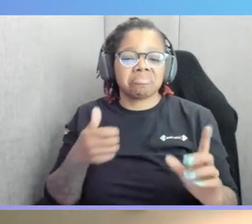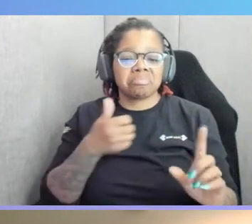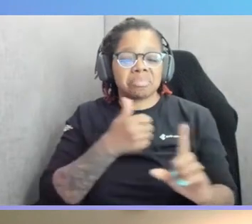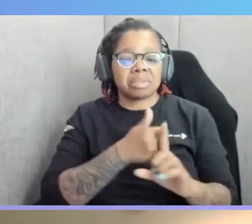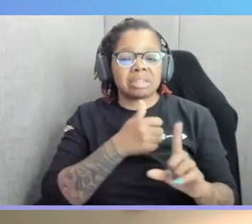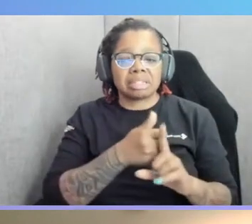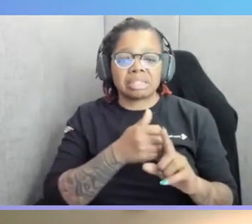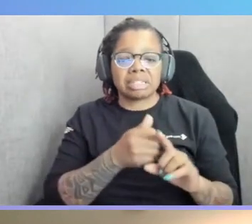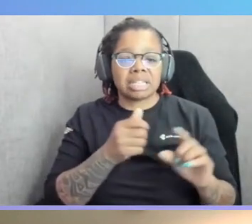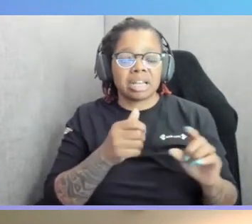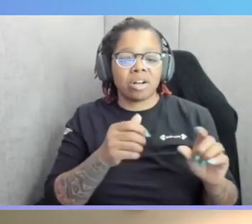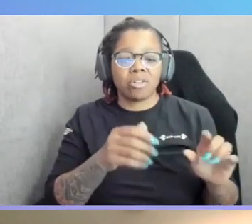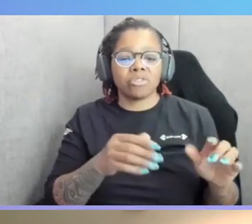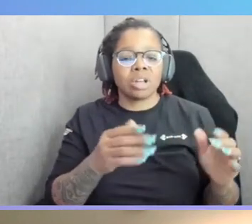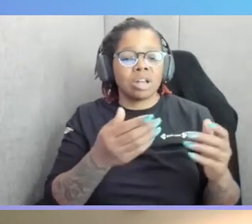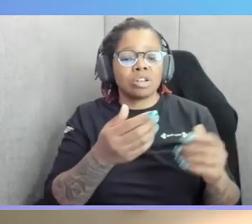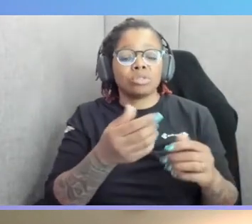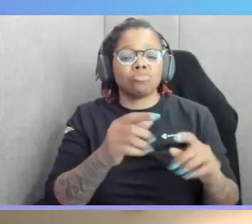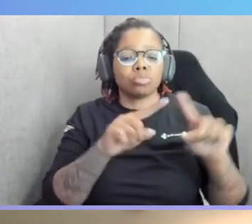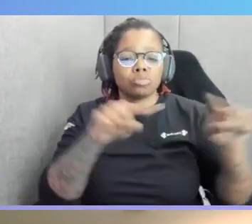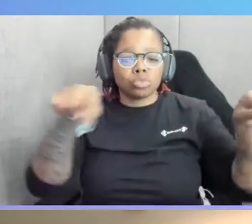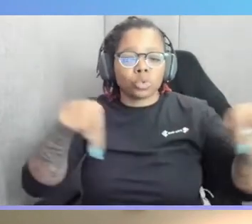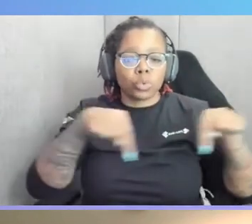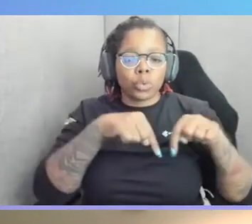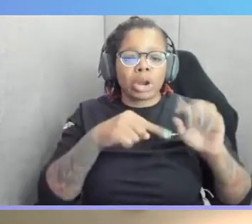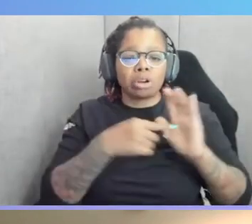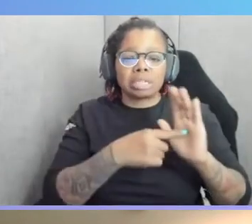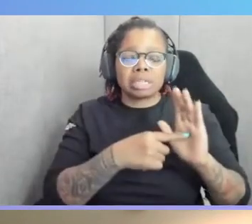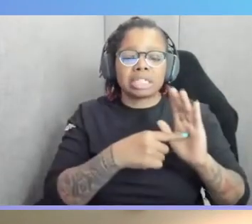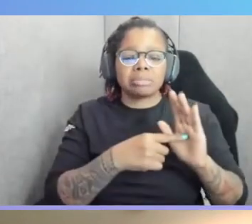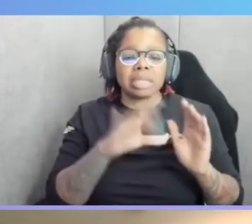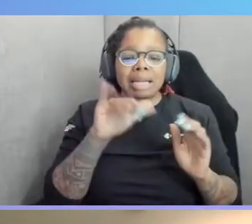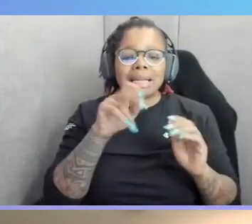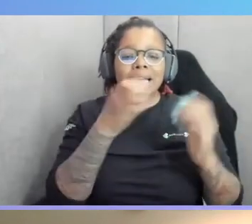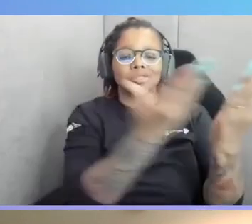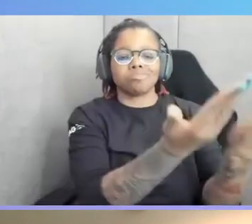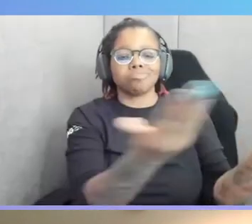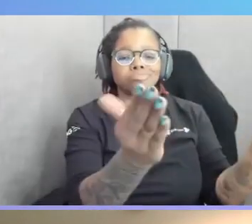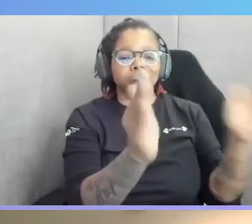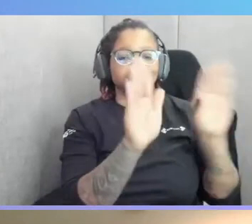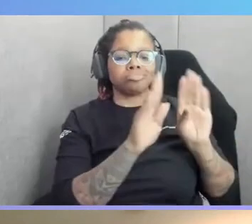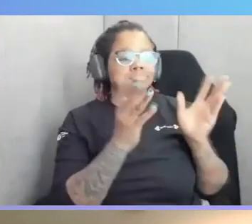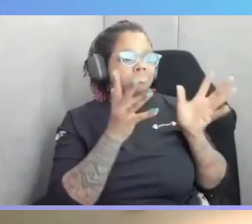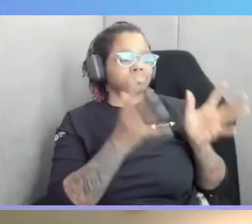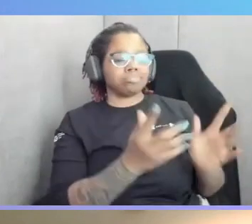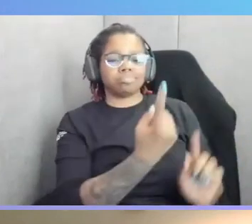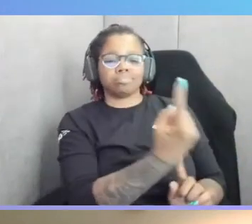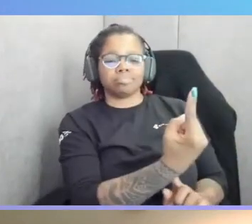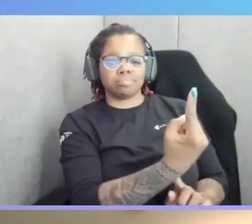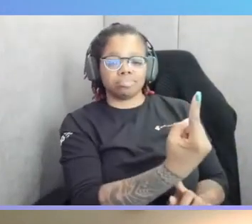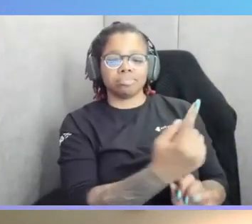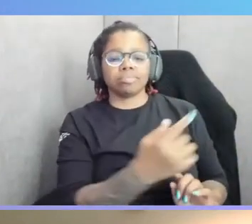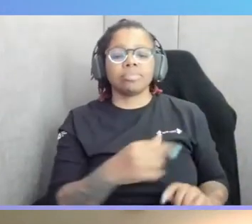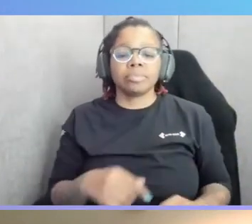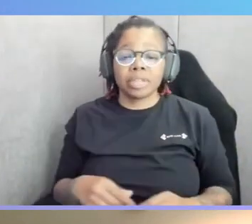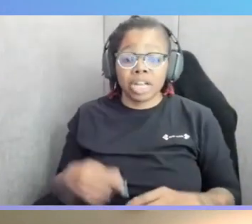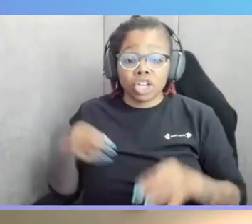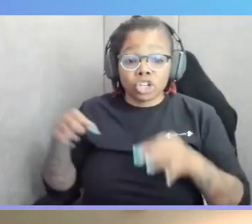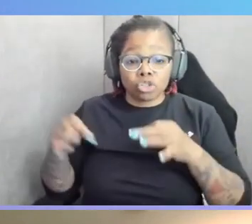case. And then directions to the great Hall. Uh, step one. While